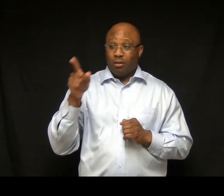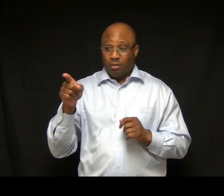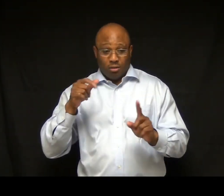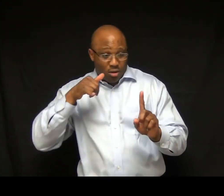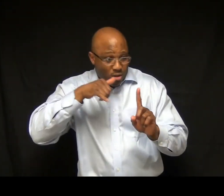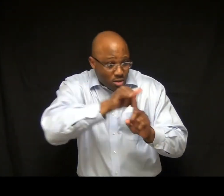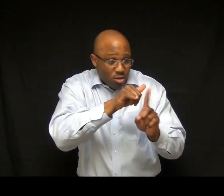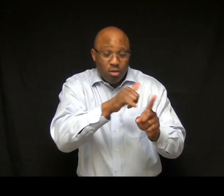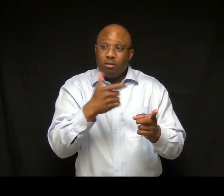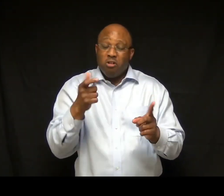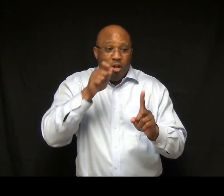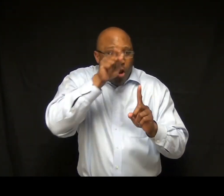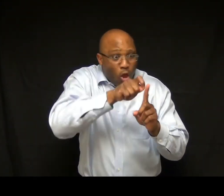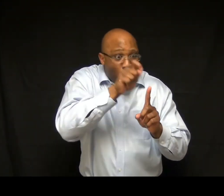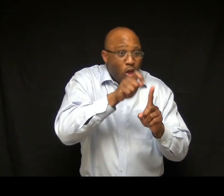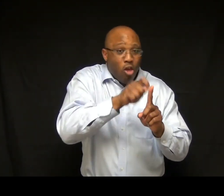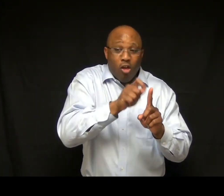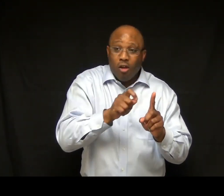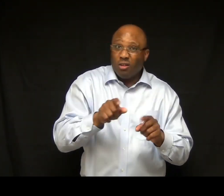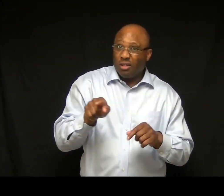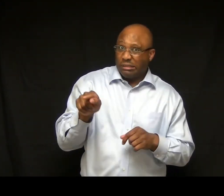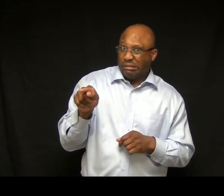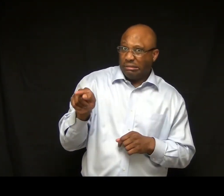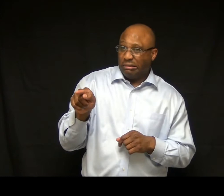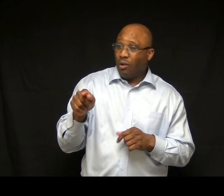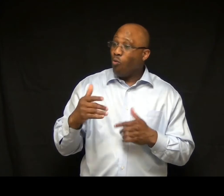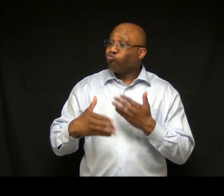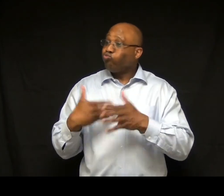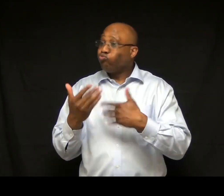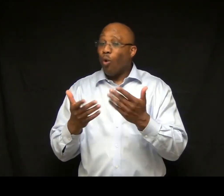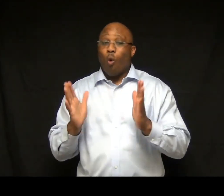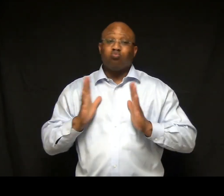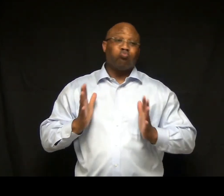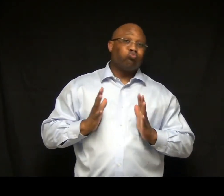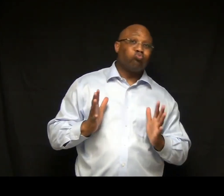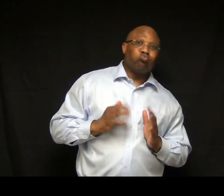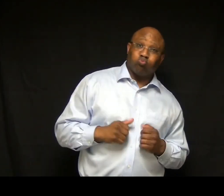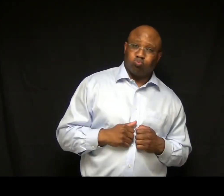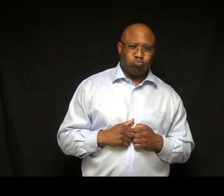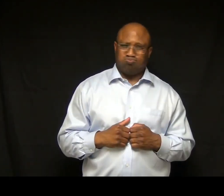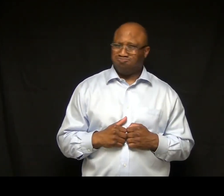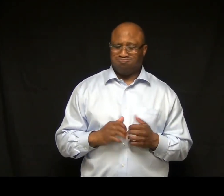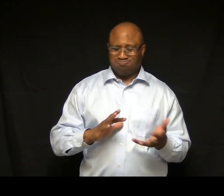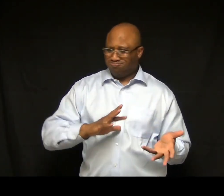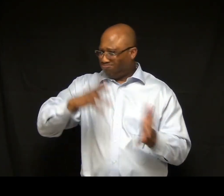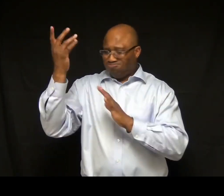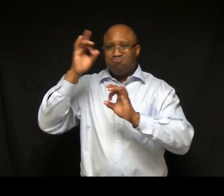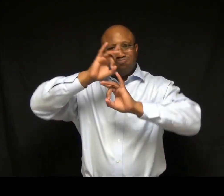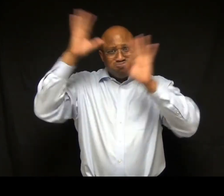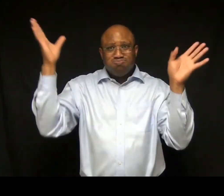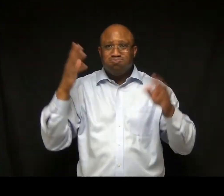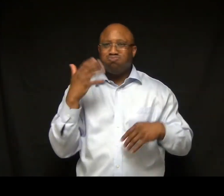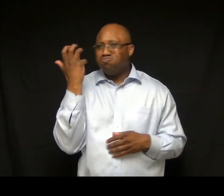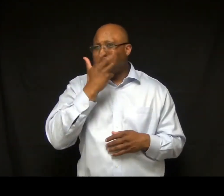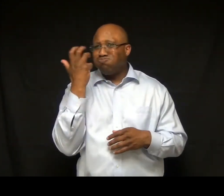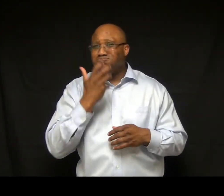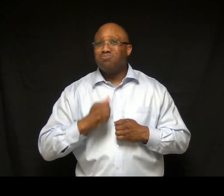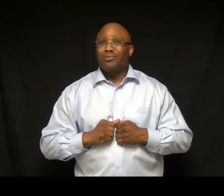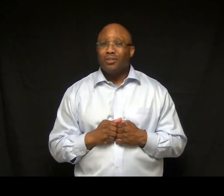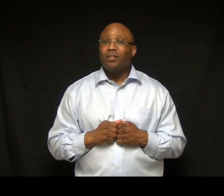has long-term consequences.